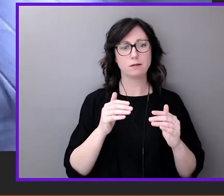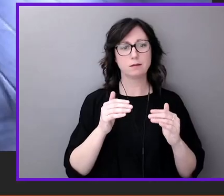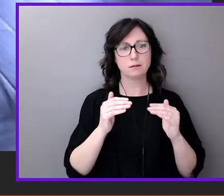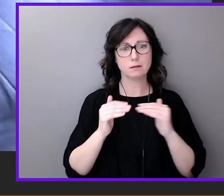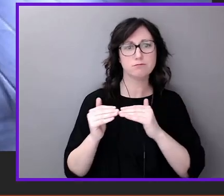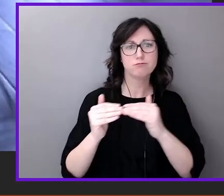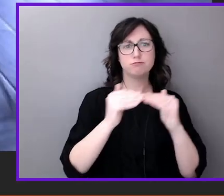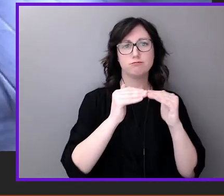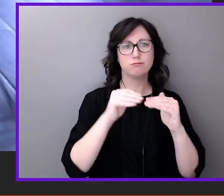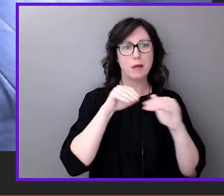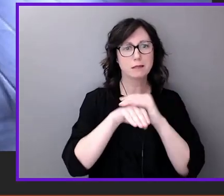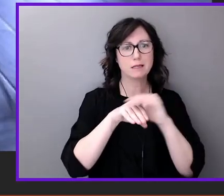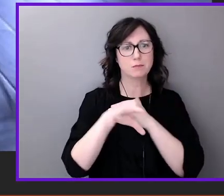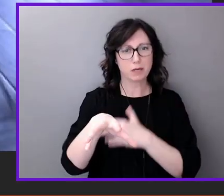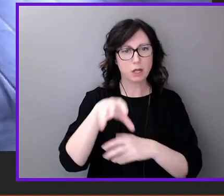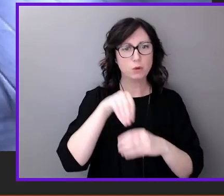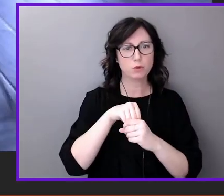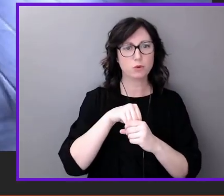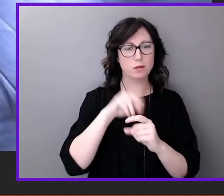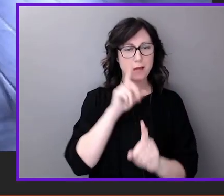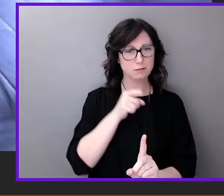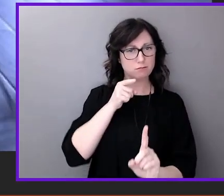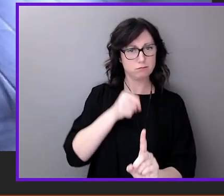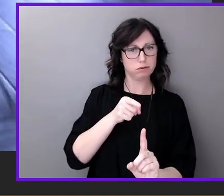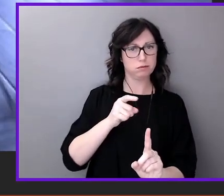at the heart of its directions and decisions.